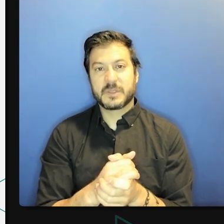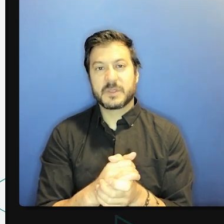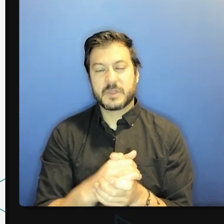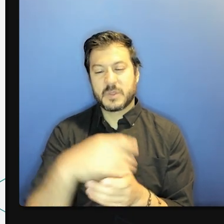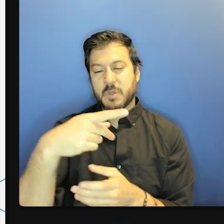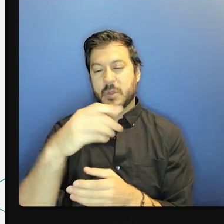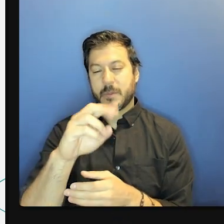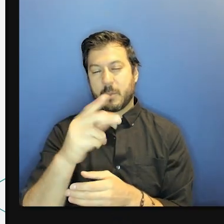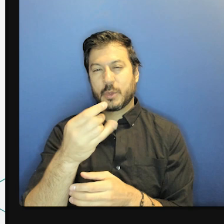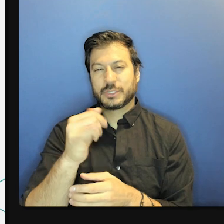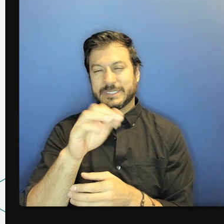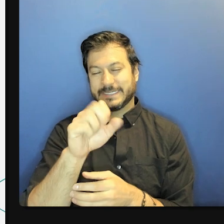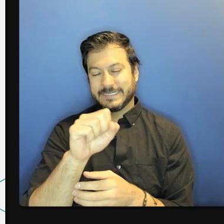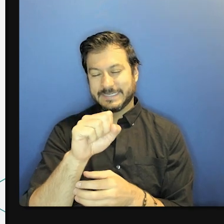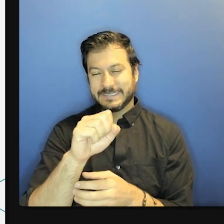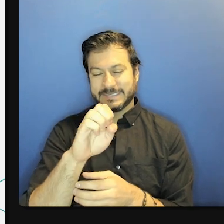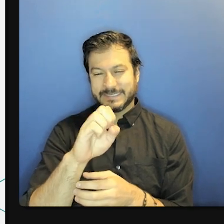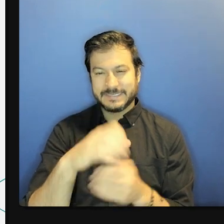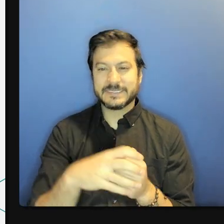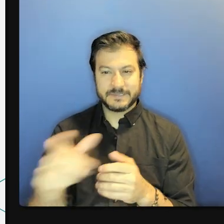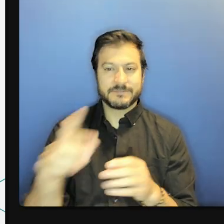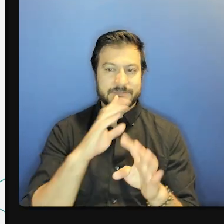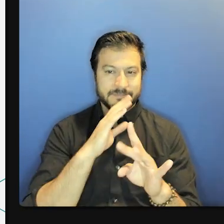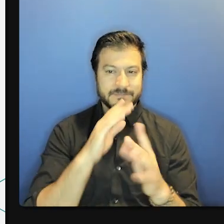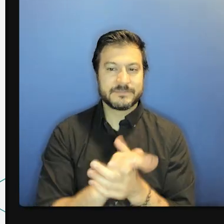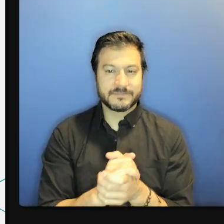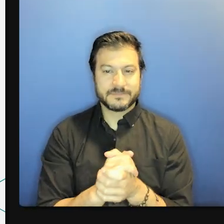And Portuguese. [FEMALE VOICE 7 SPEAKING PORTUGUESE]